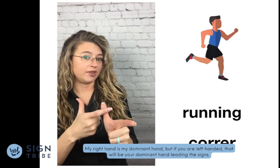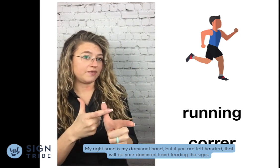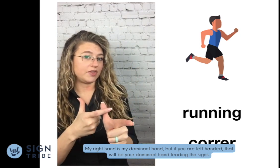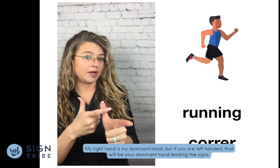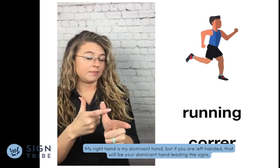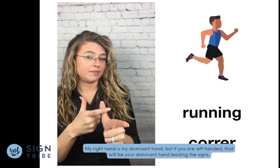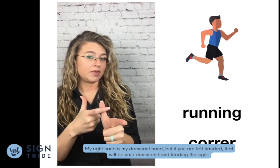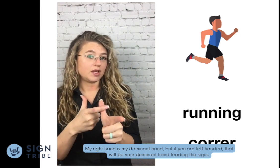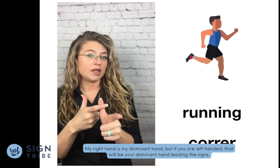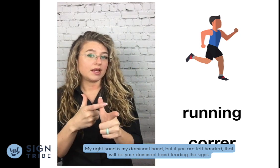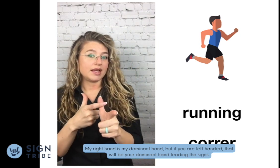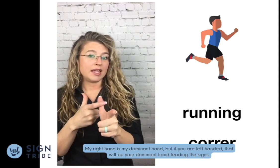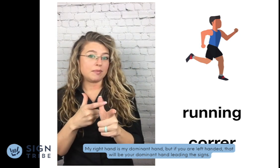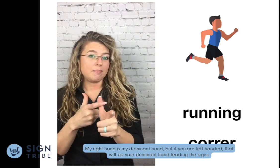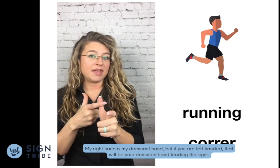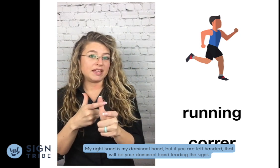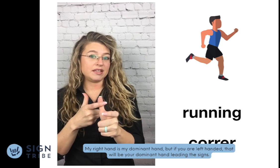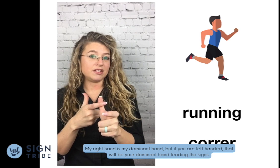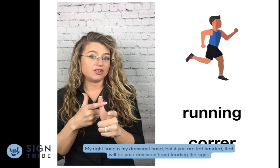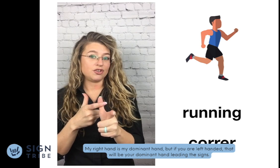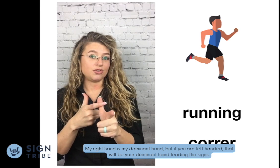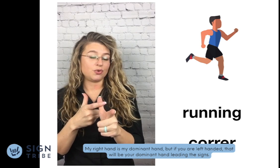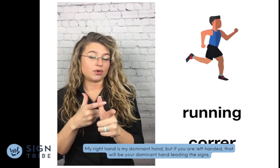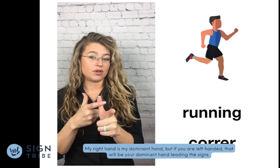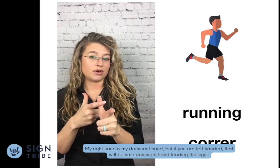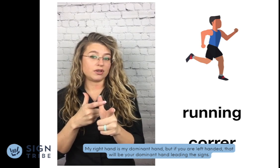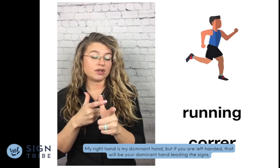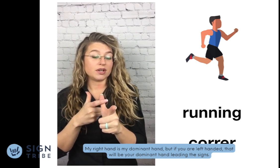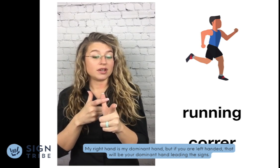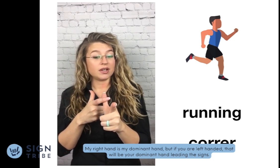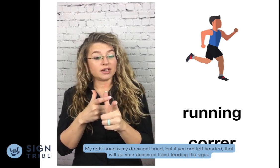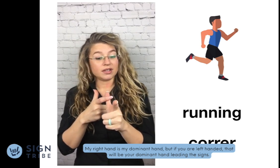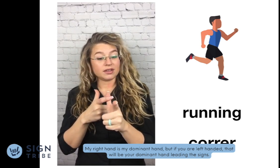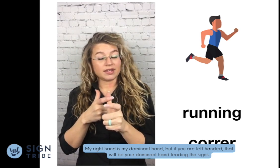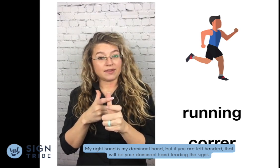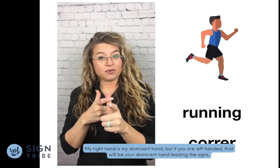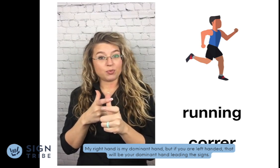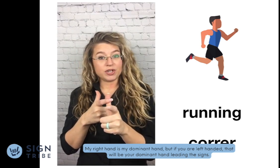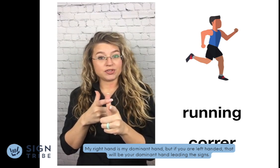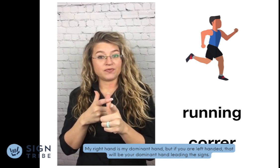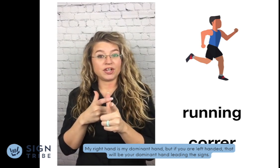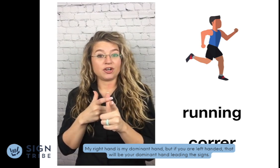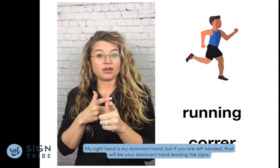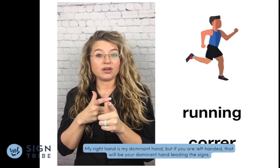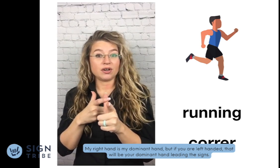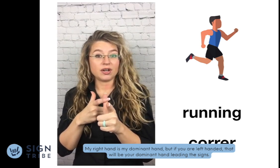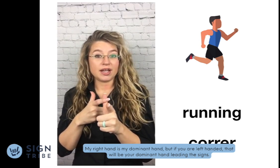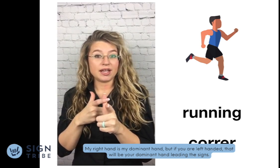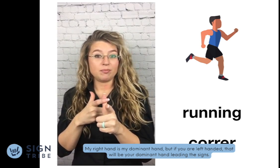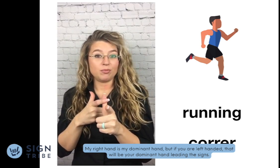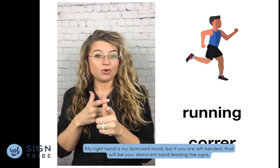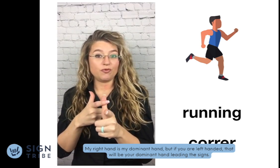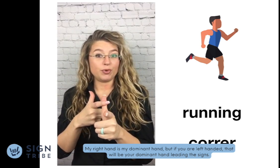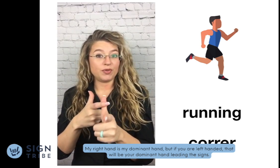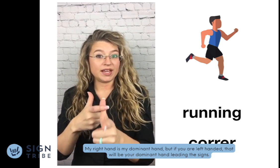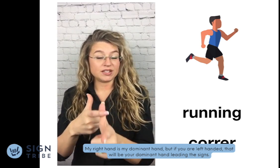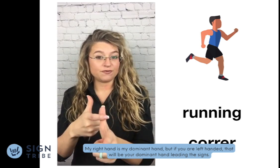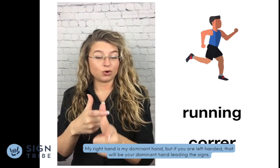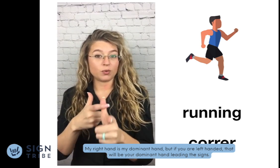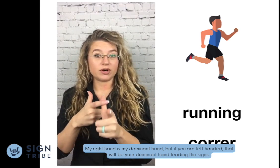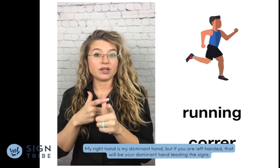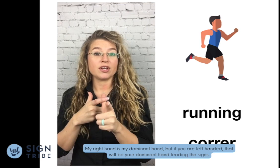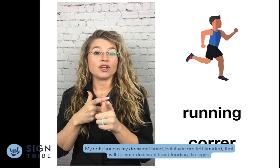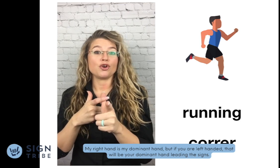left thumb and bend your left pointer finger and move both hands forward.